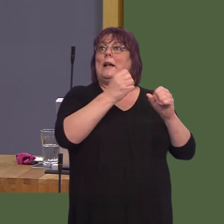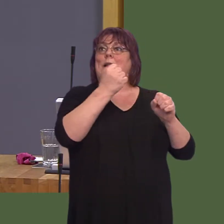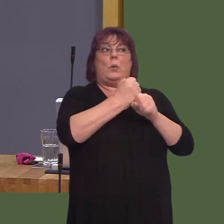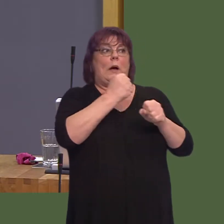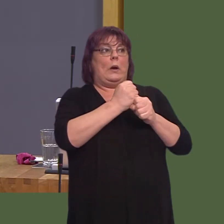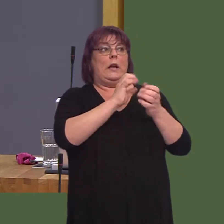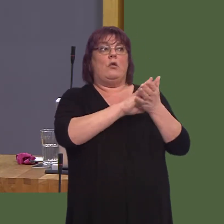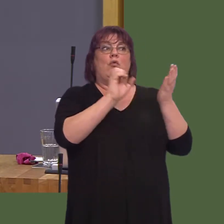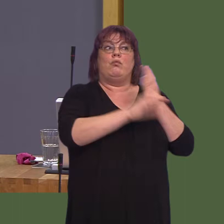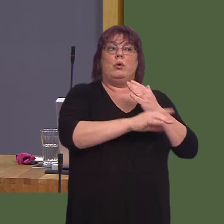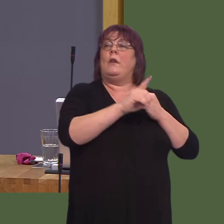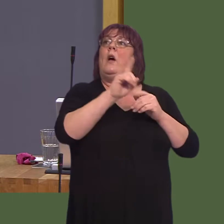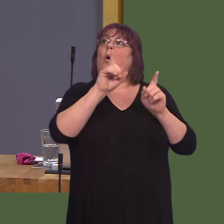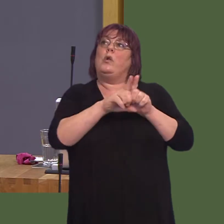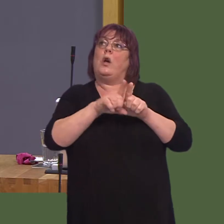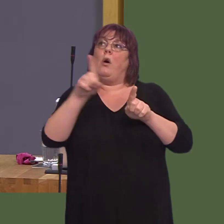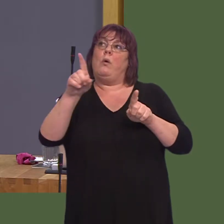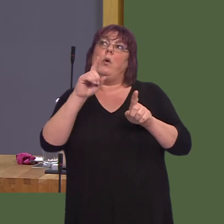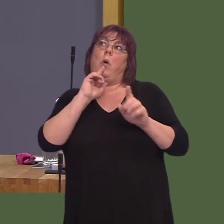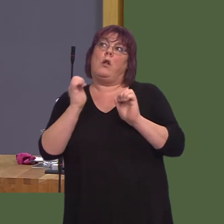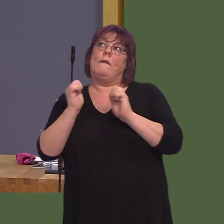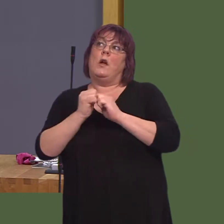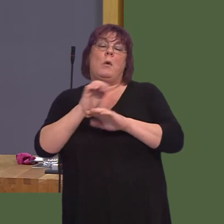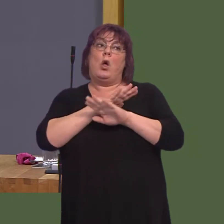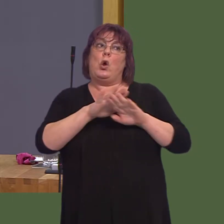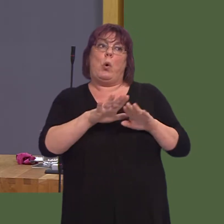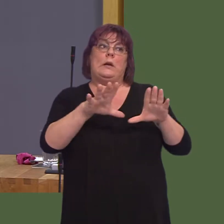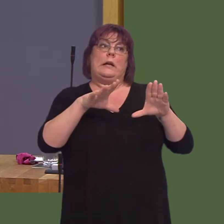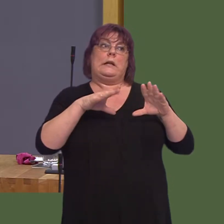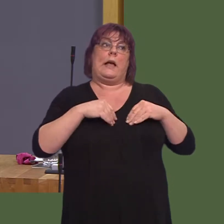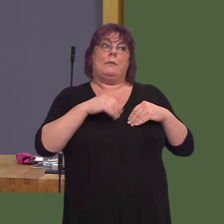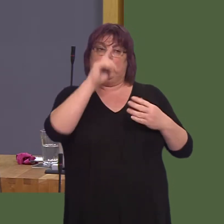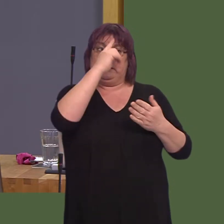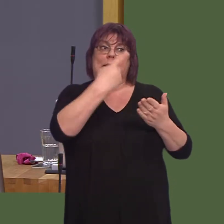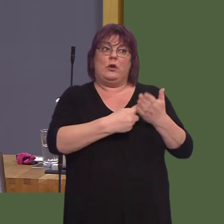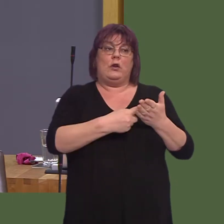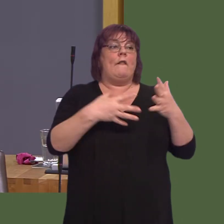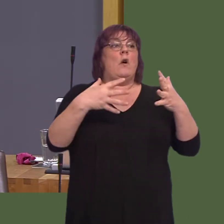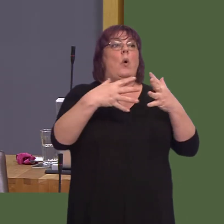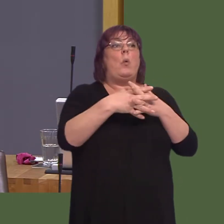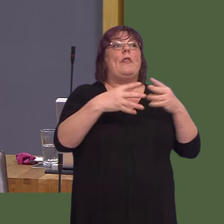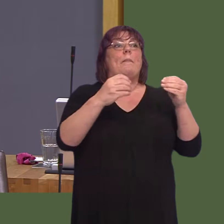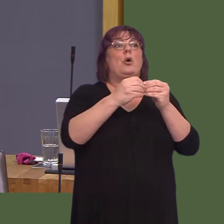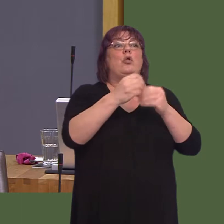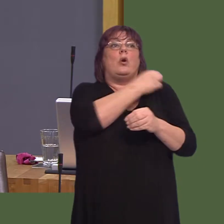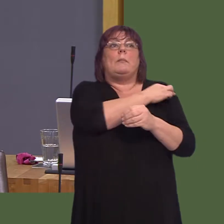Will you also confirm that the Labour Government will not sign off any decision to close Withybush